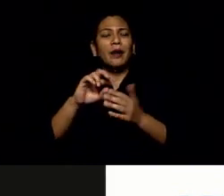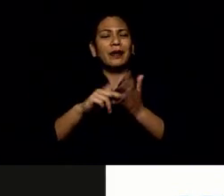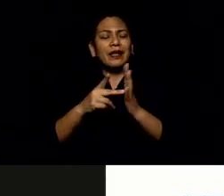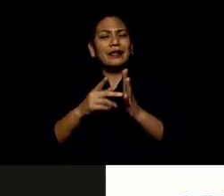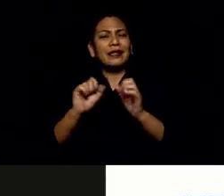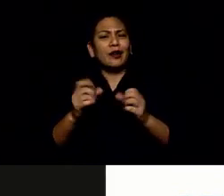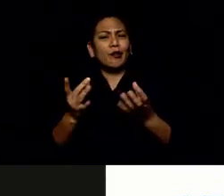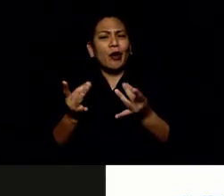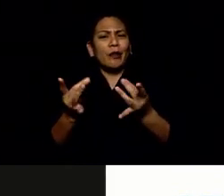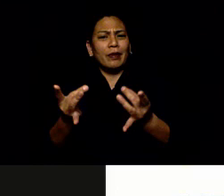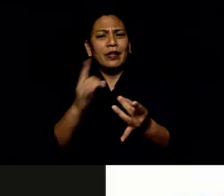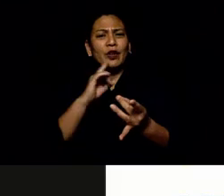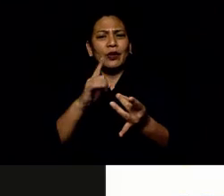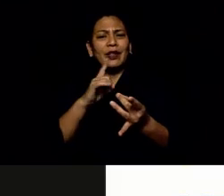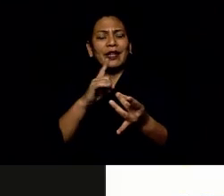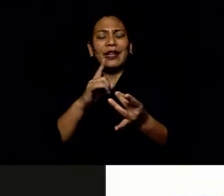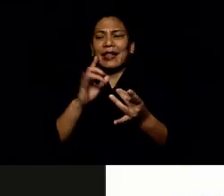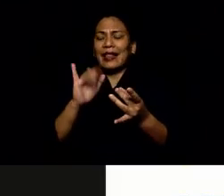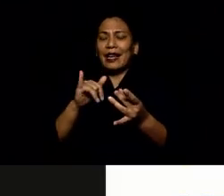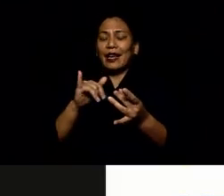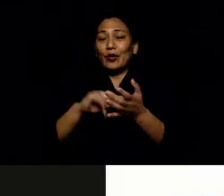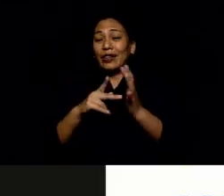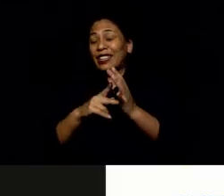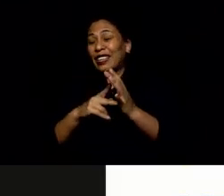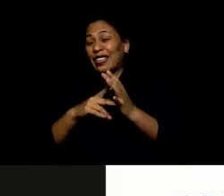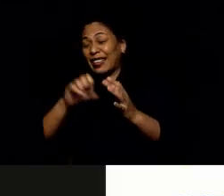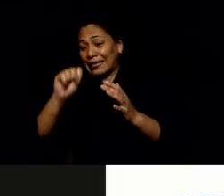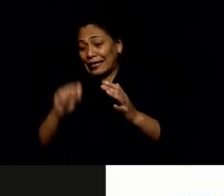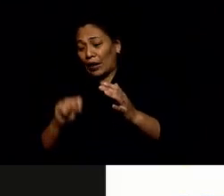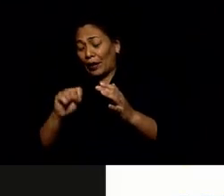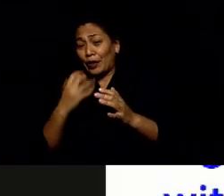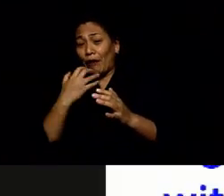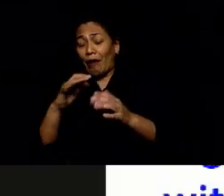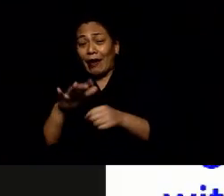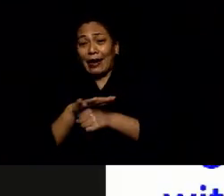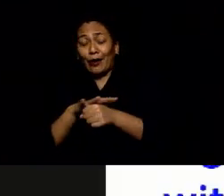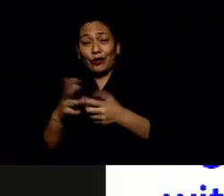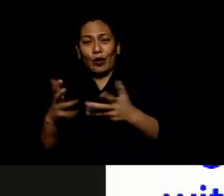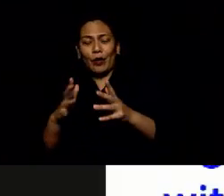tropics, uh, basically uninhabitable.